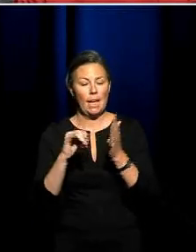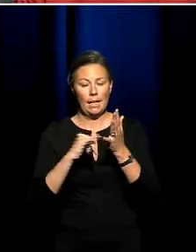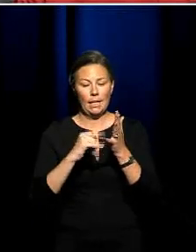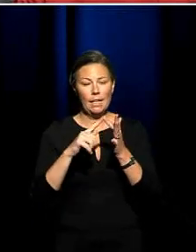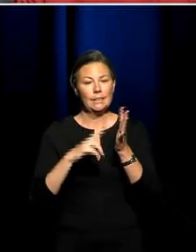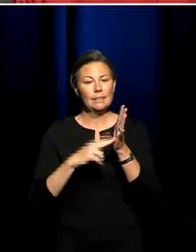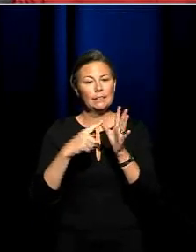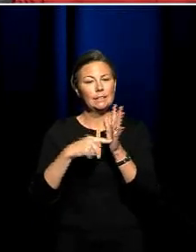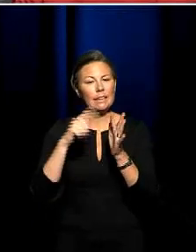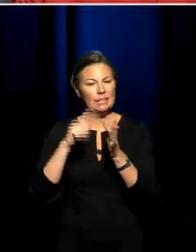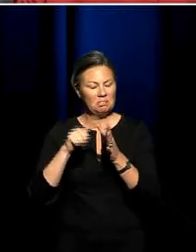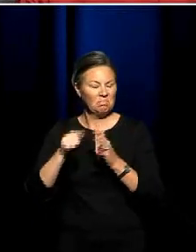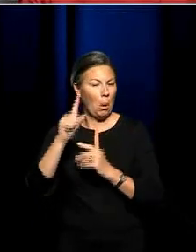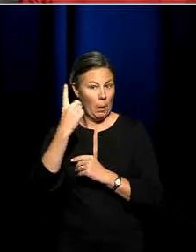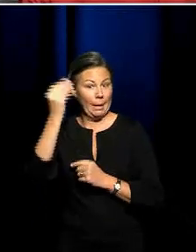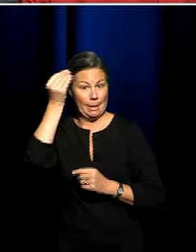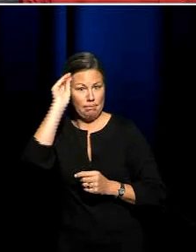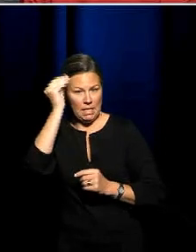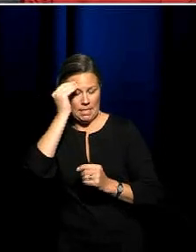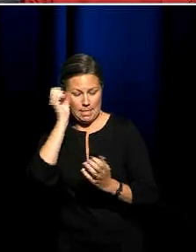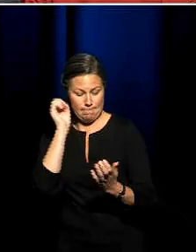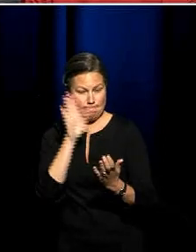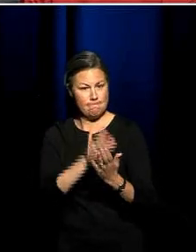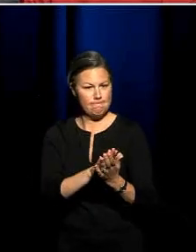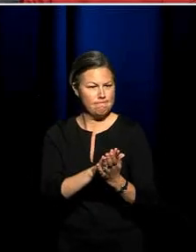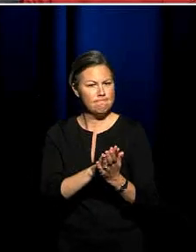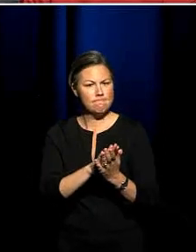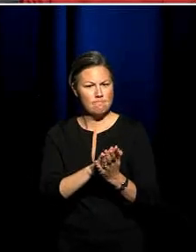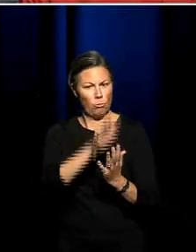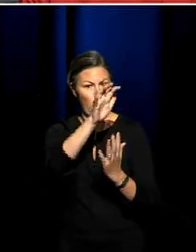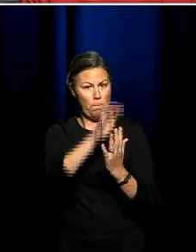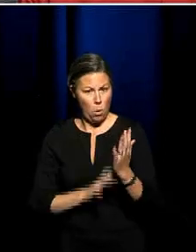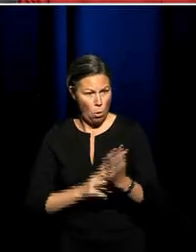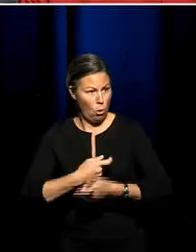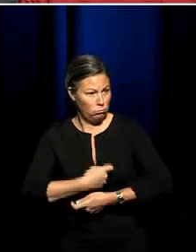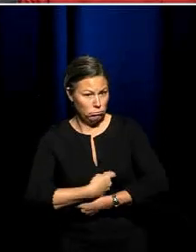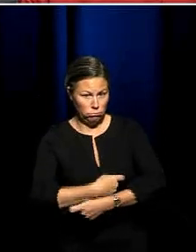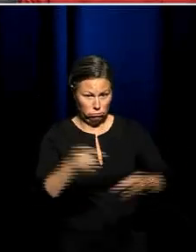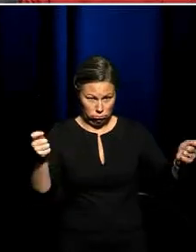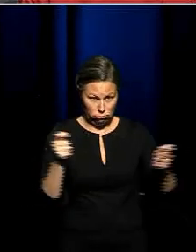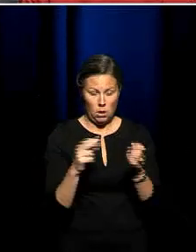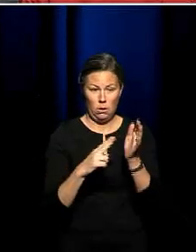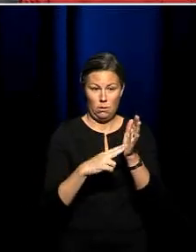Committee published a report, on 25 November 2015. Its very first